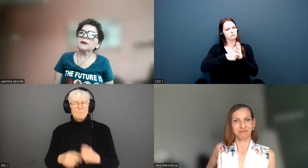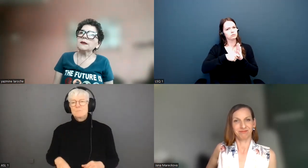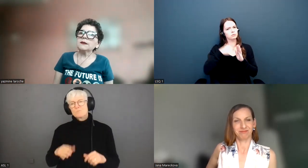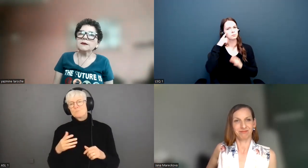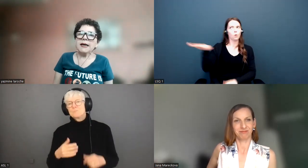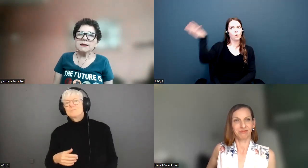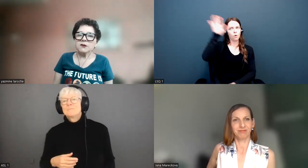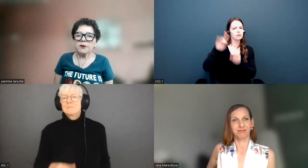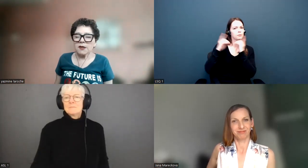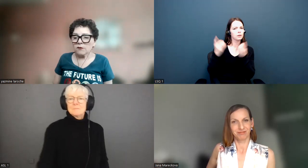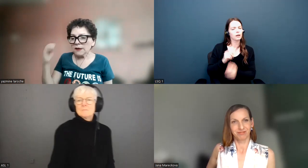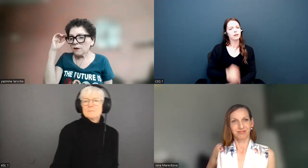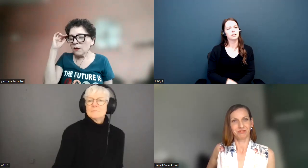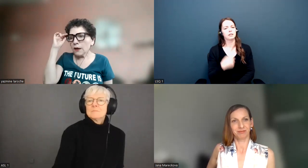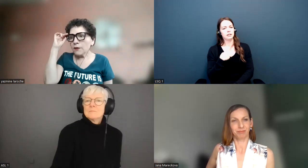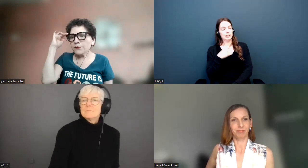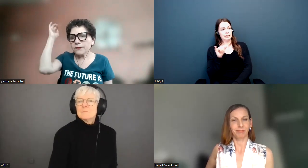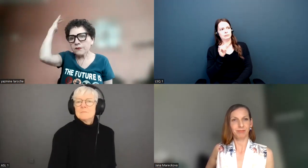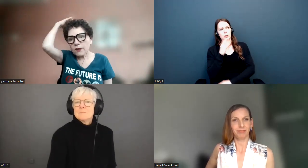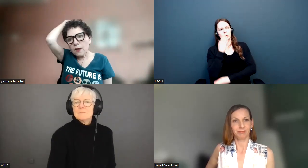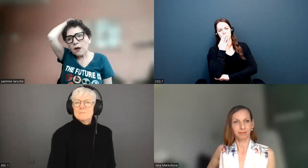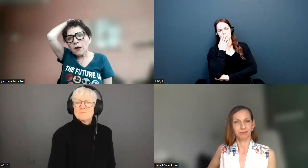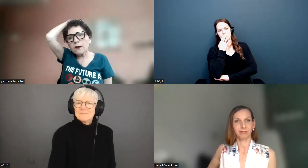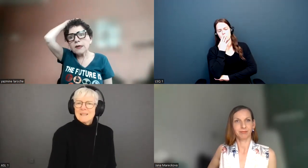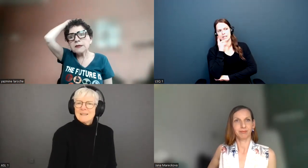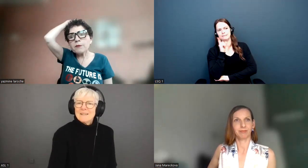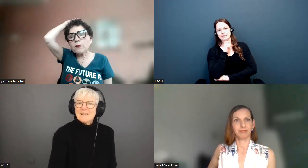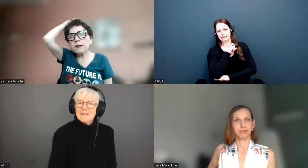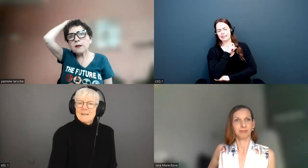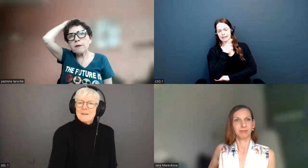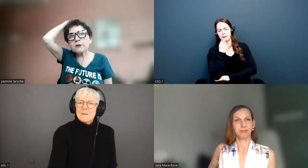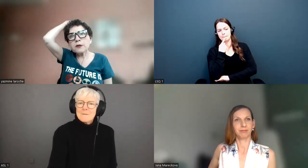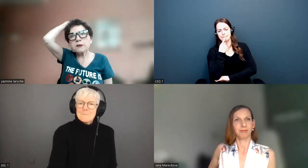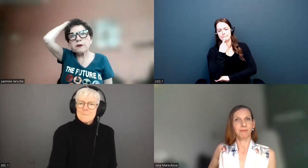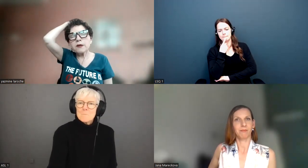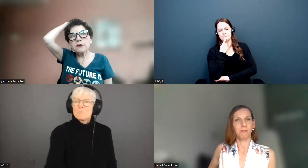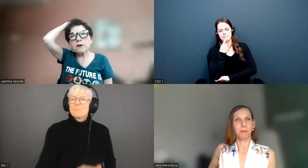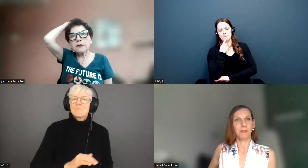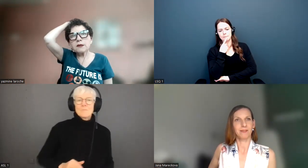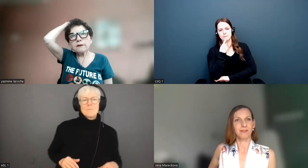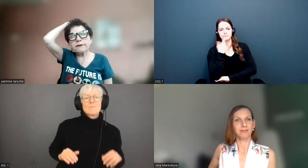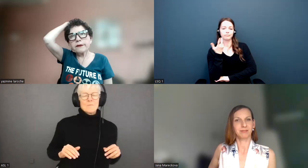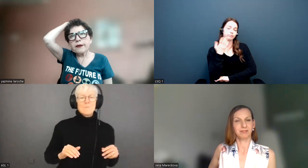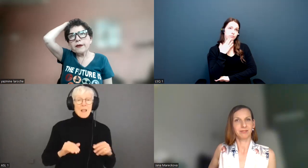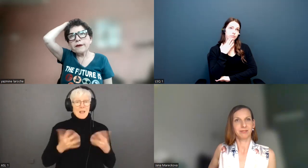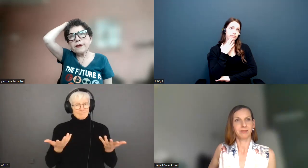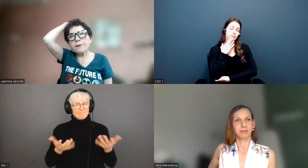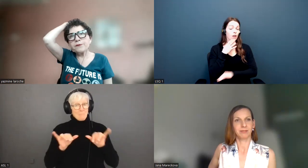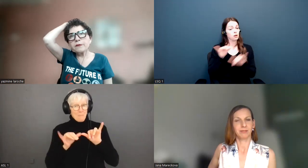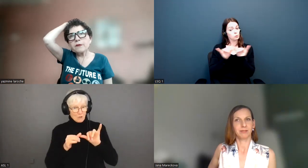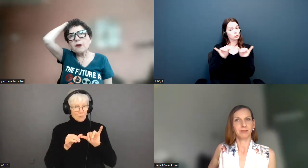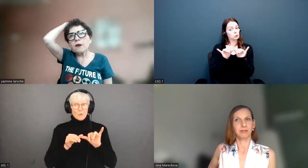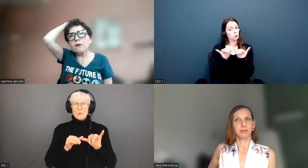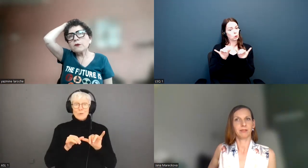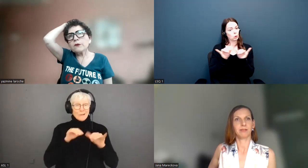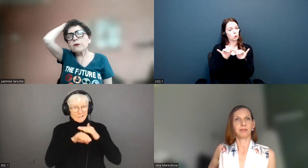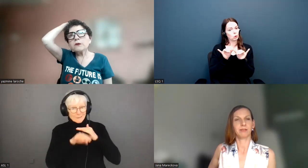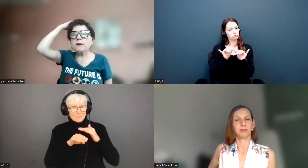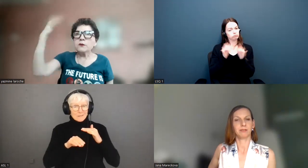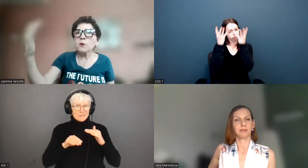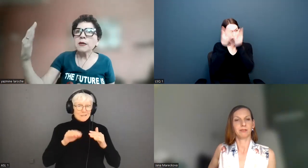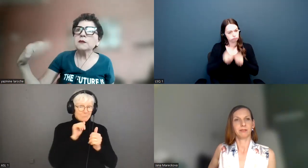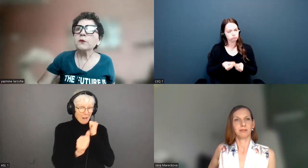a tricky one um it depends well metrics are interesting um and there's so many different